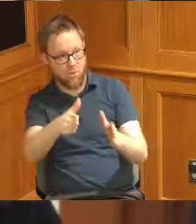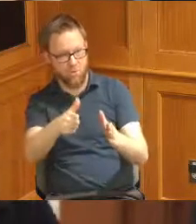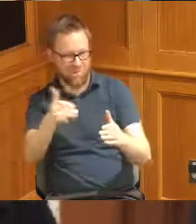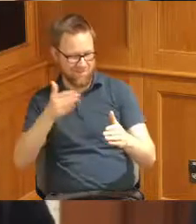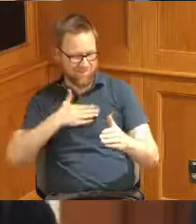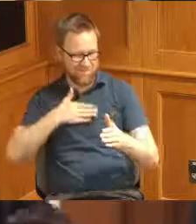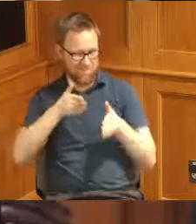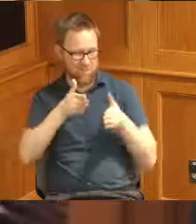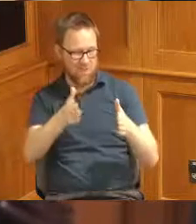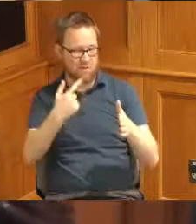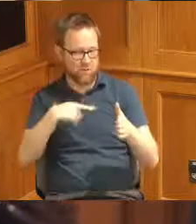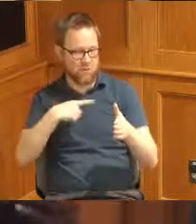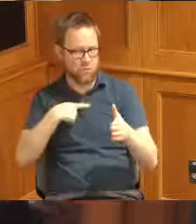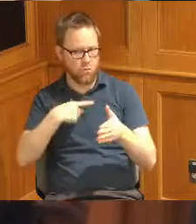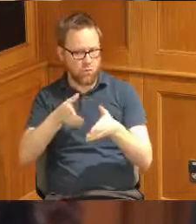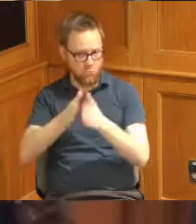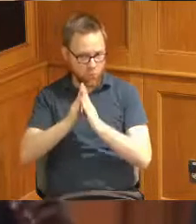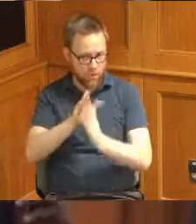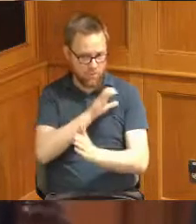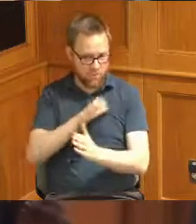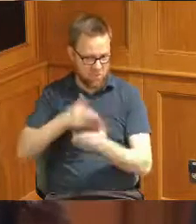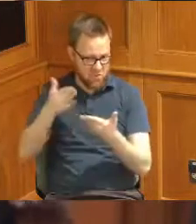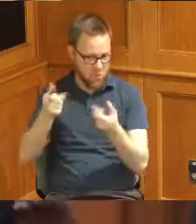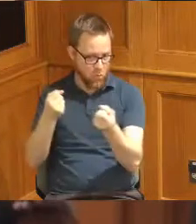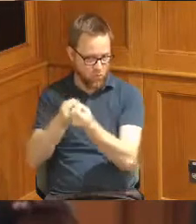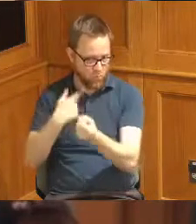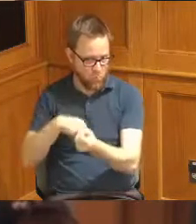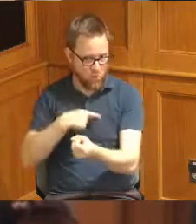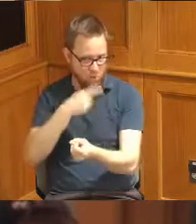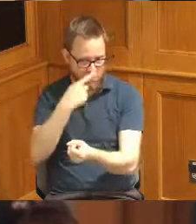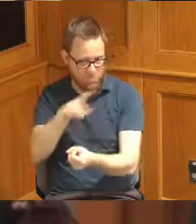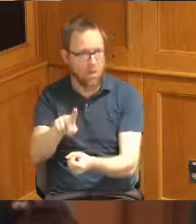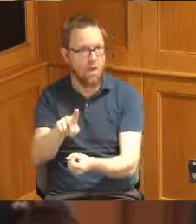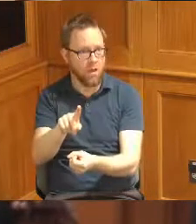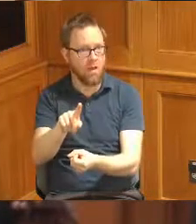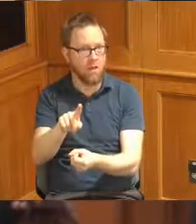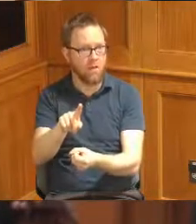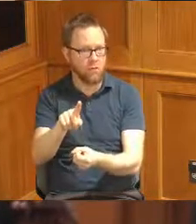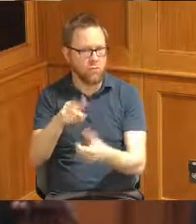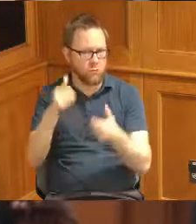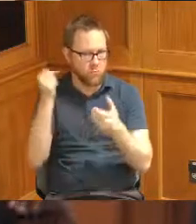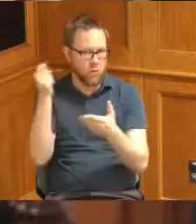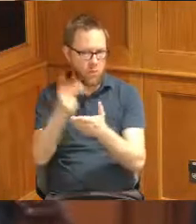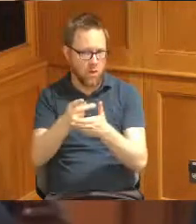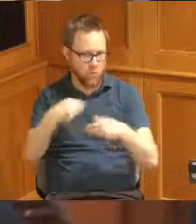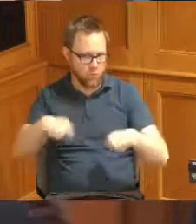asked for the support of the Commissioners also to approve this vacation thank you